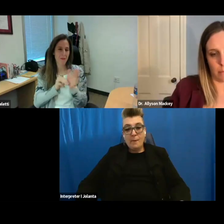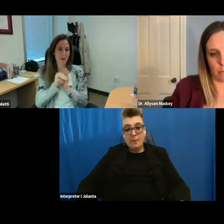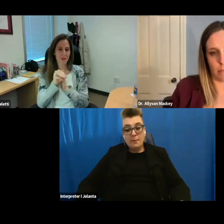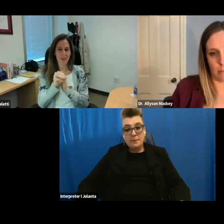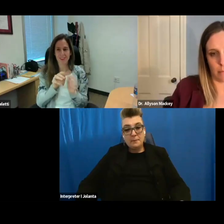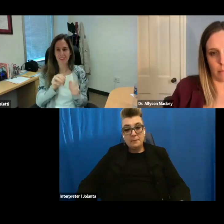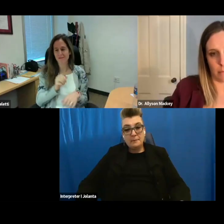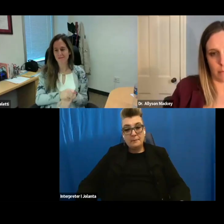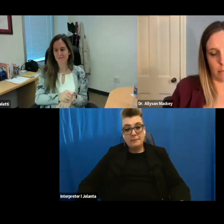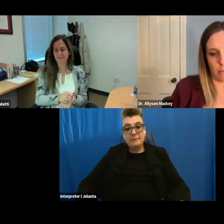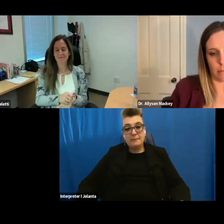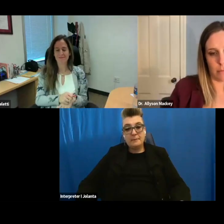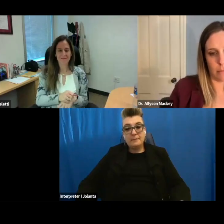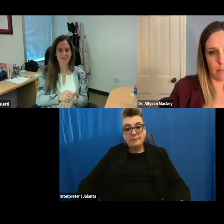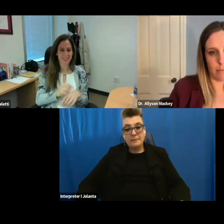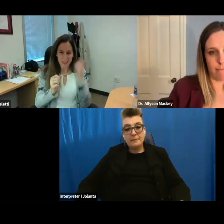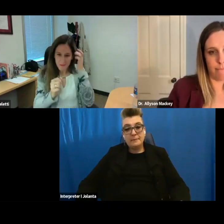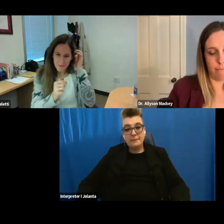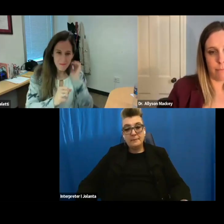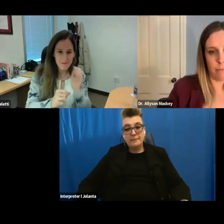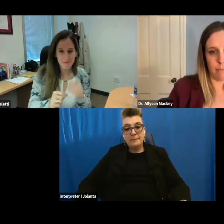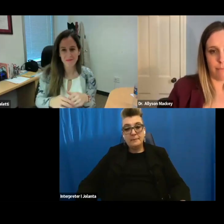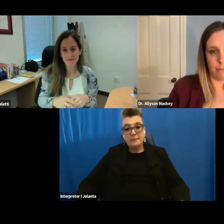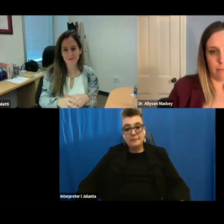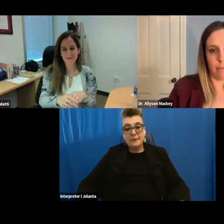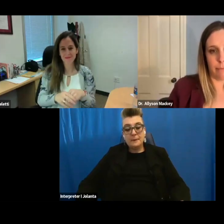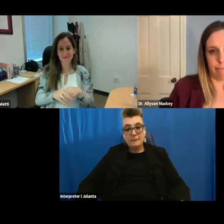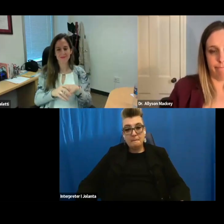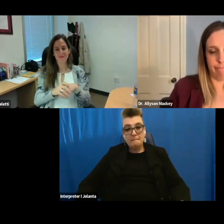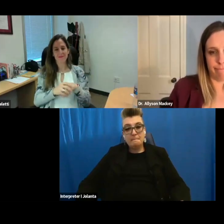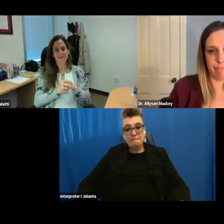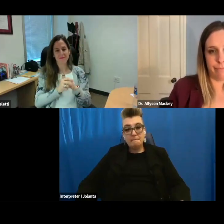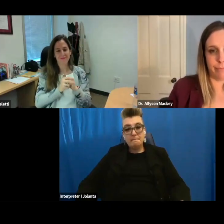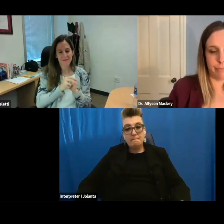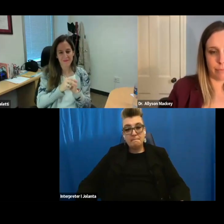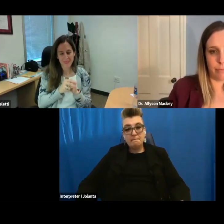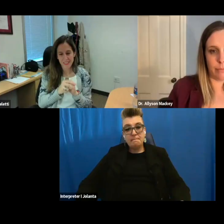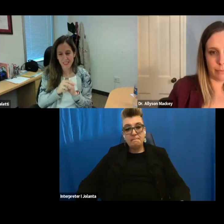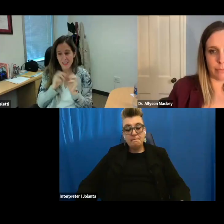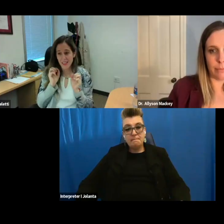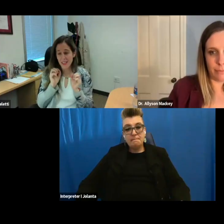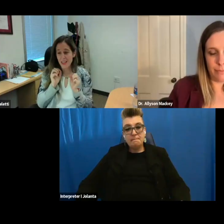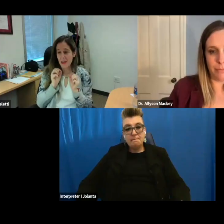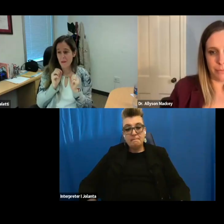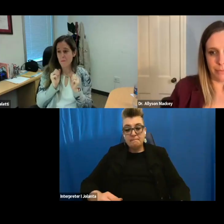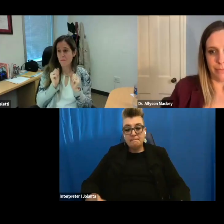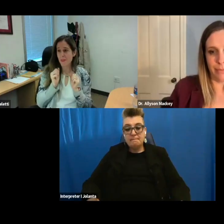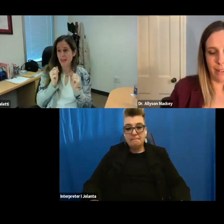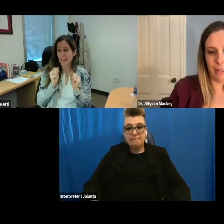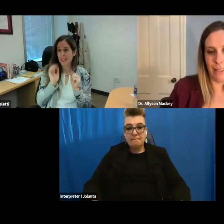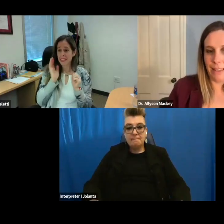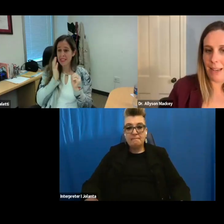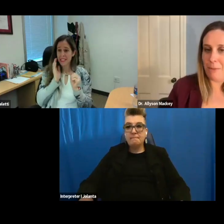thank you yeah I didn't think about how pathogen exposure would impact maturation